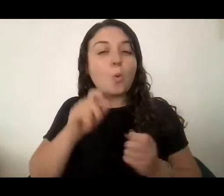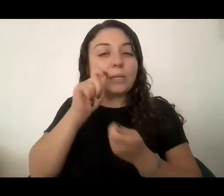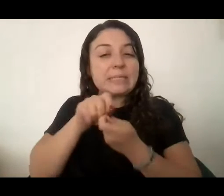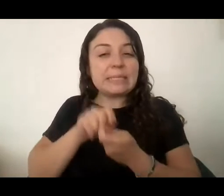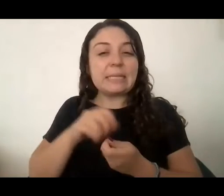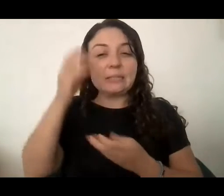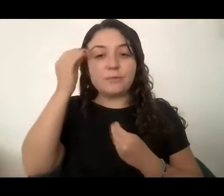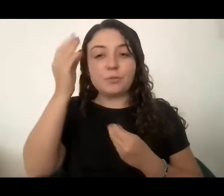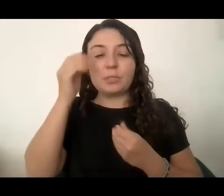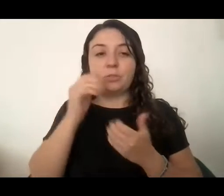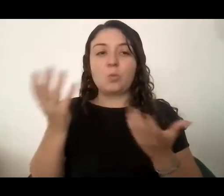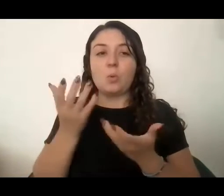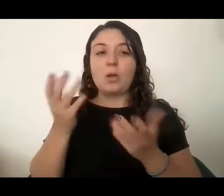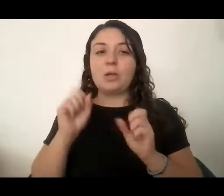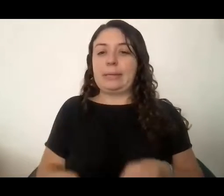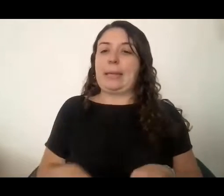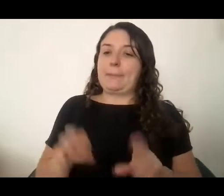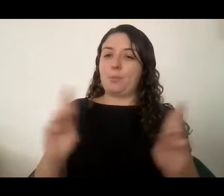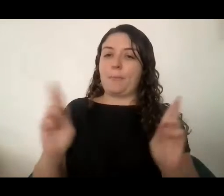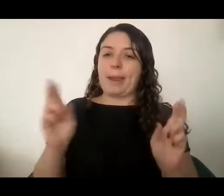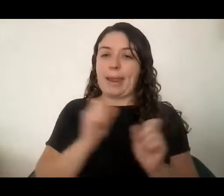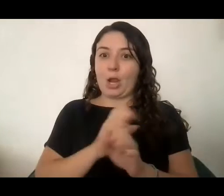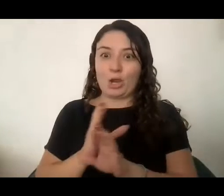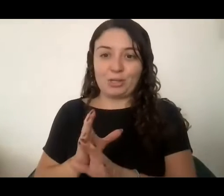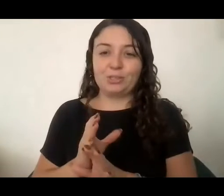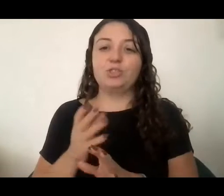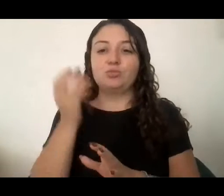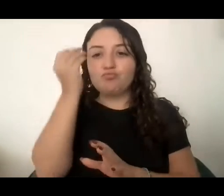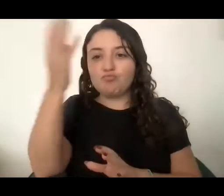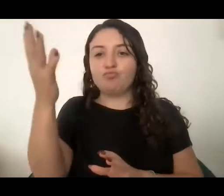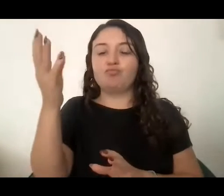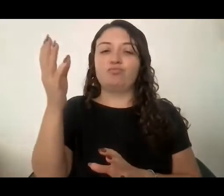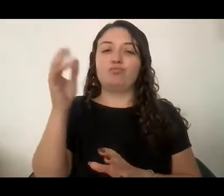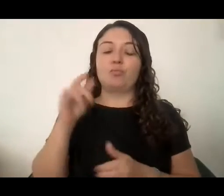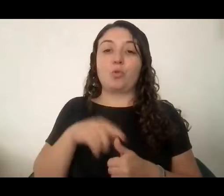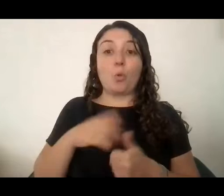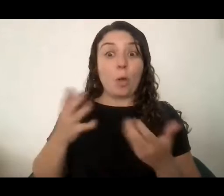that you just want to be prepared to share. And that includes the name of the business, you want